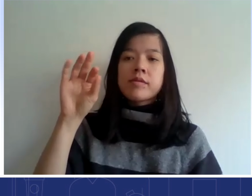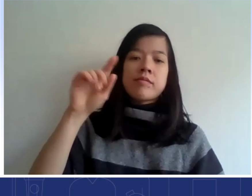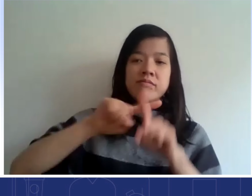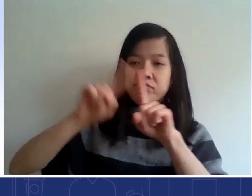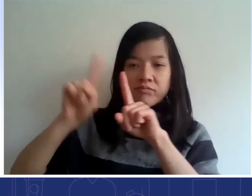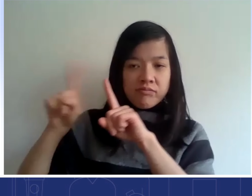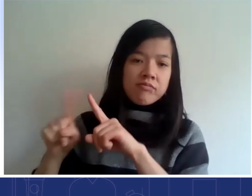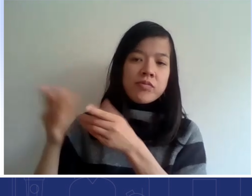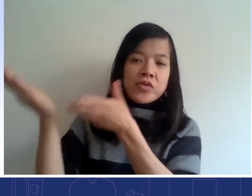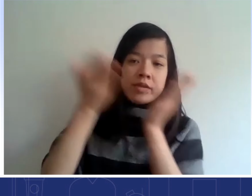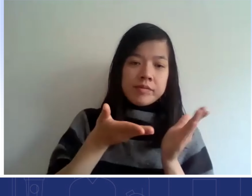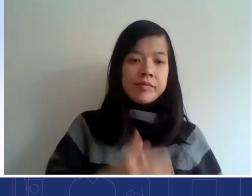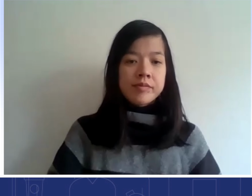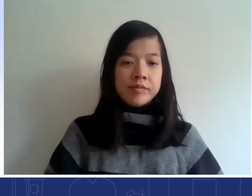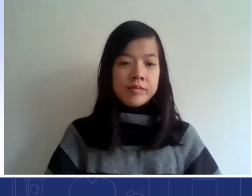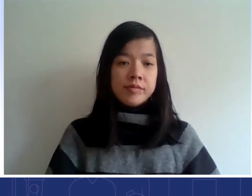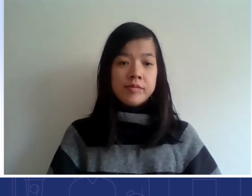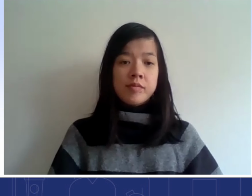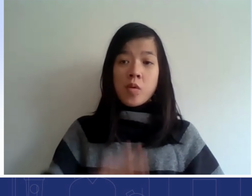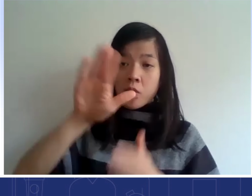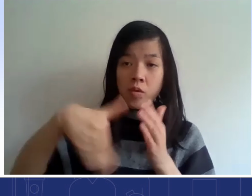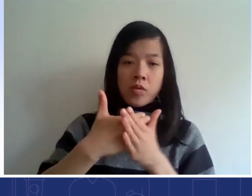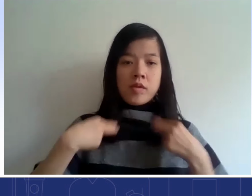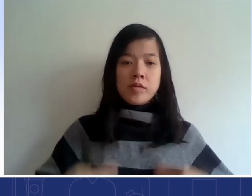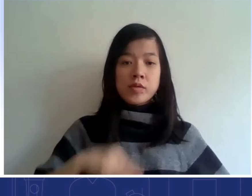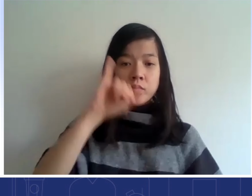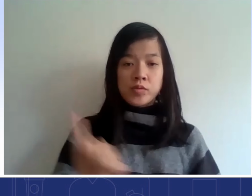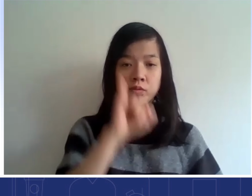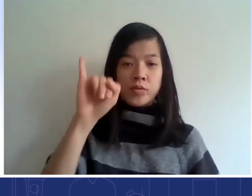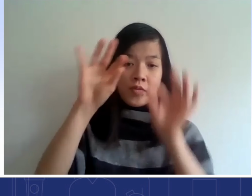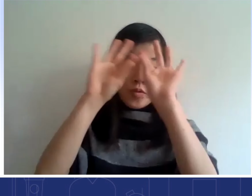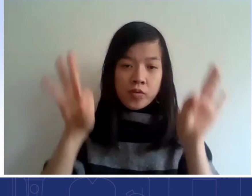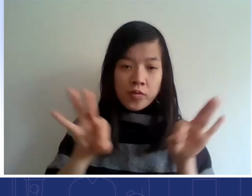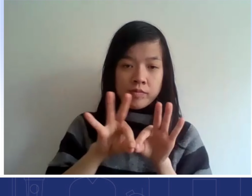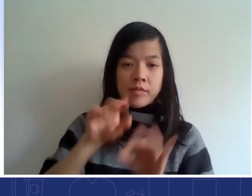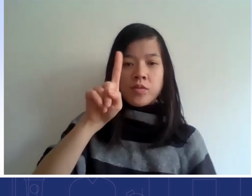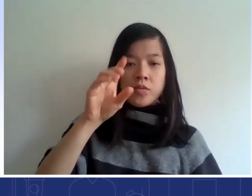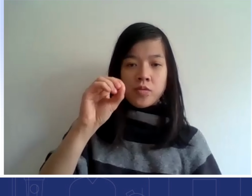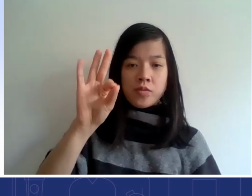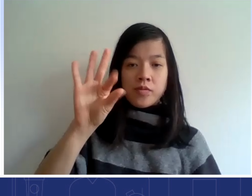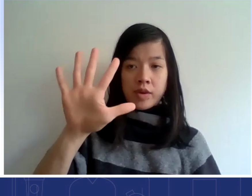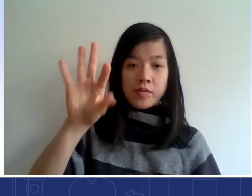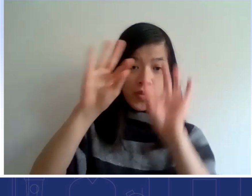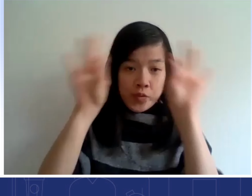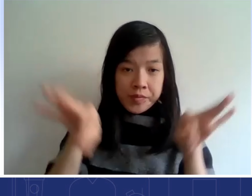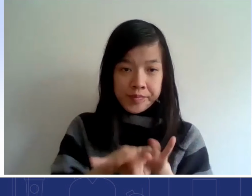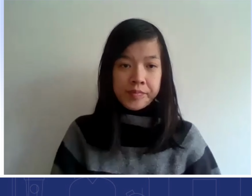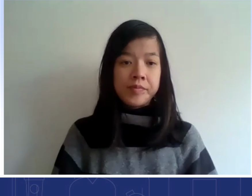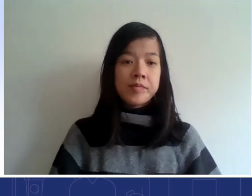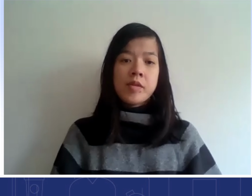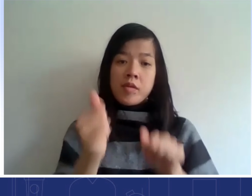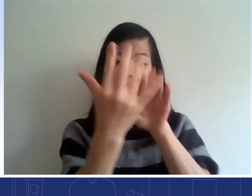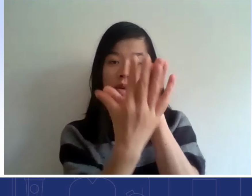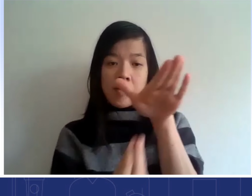1099s- those kind of forms. You'll have to bring also health insurance forms such as the 1095 form.